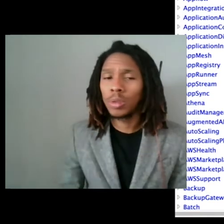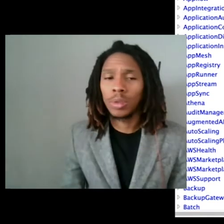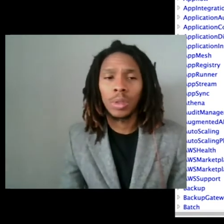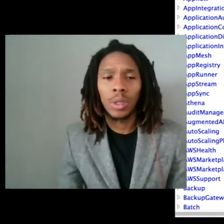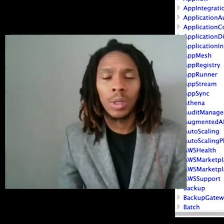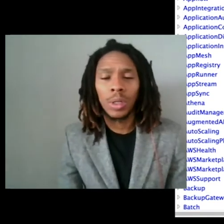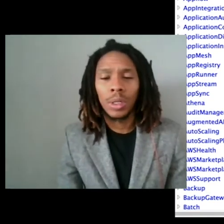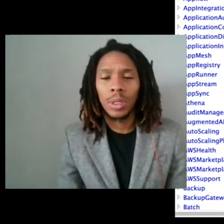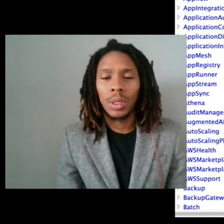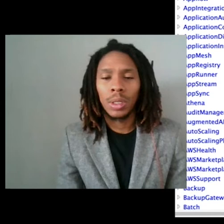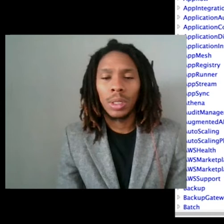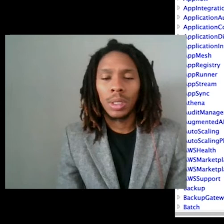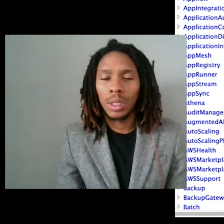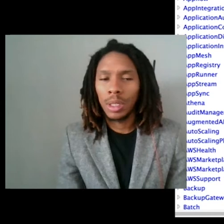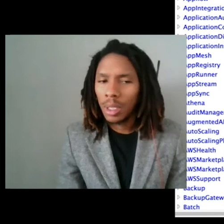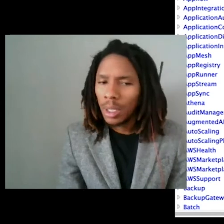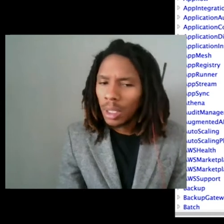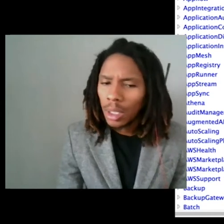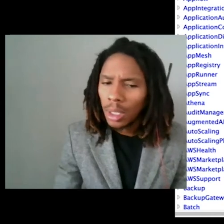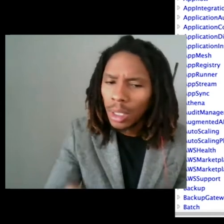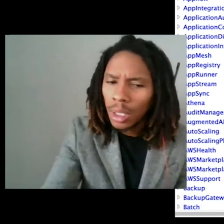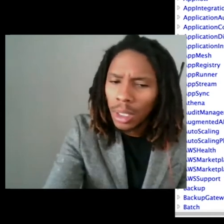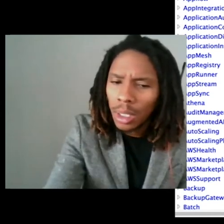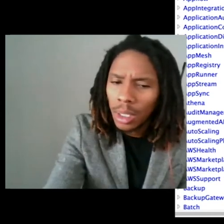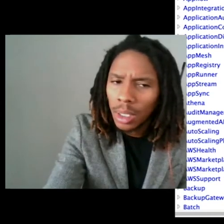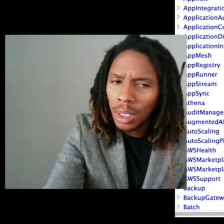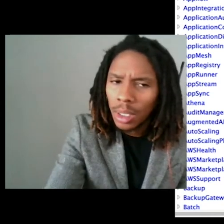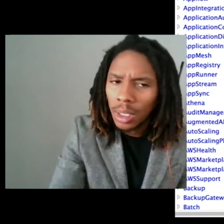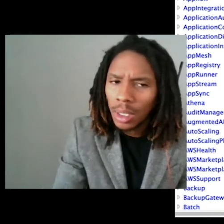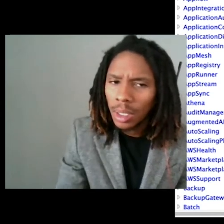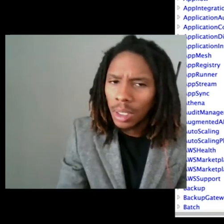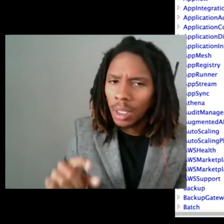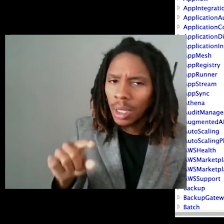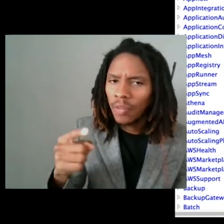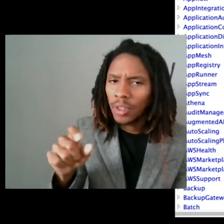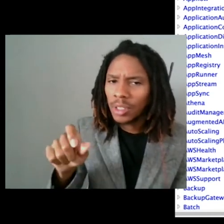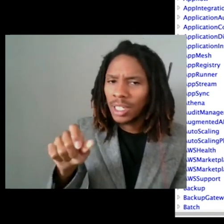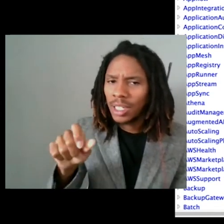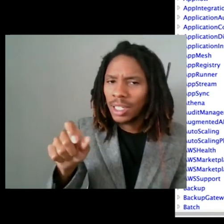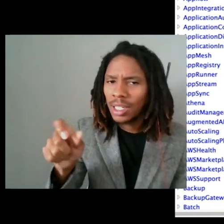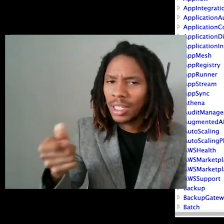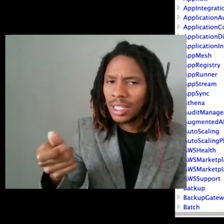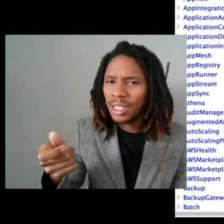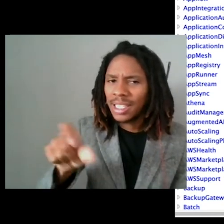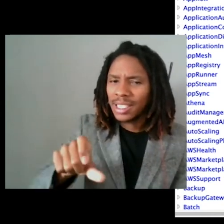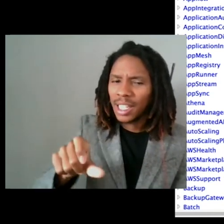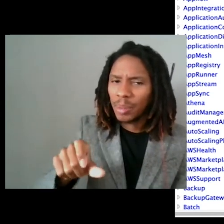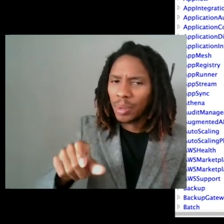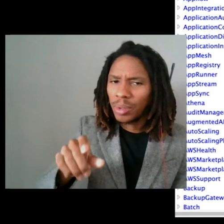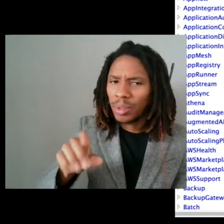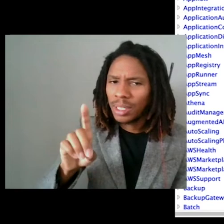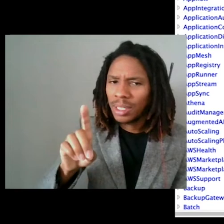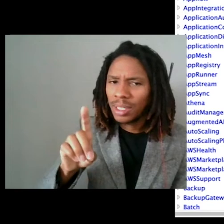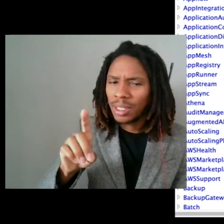First I disable the- So as simple as, guess what?